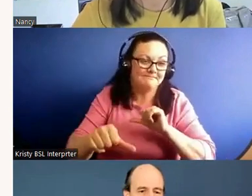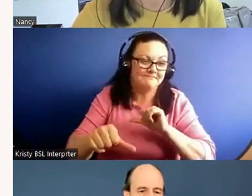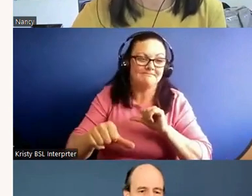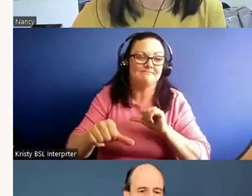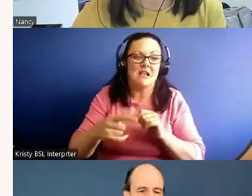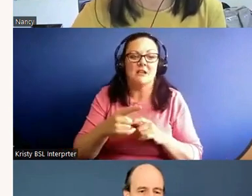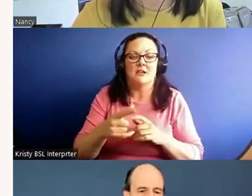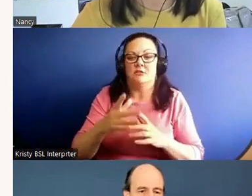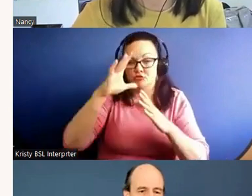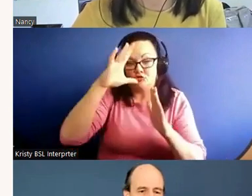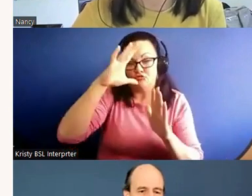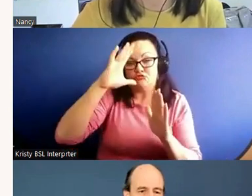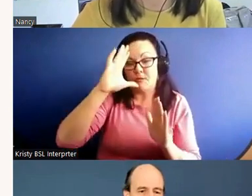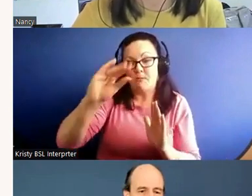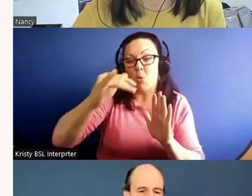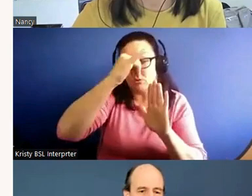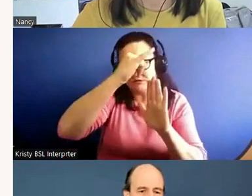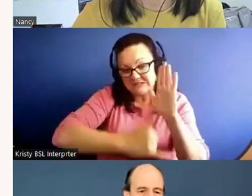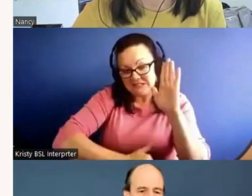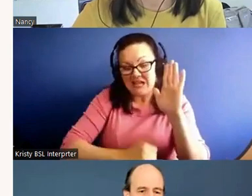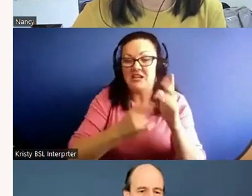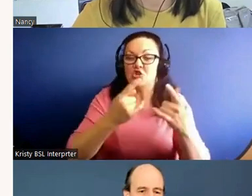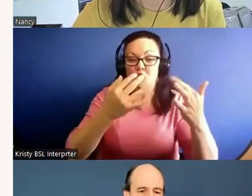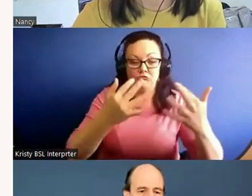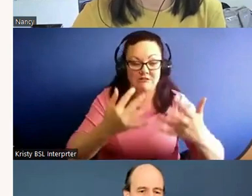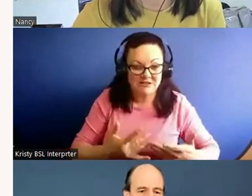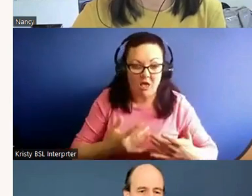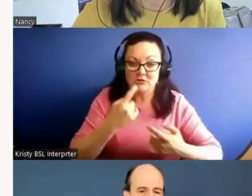your data, your findings, your results, your recommendations